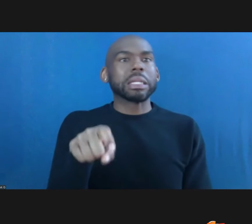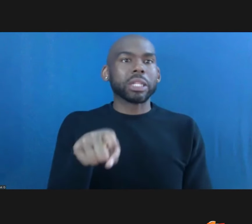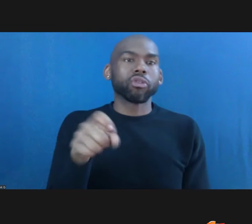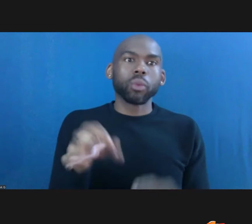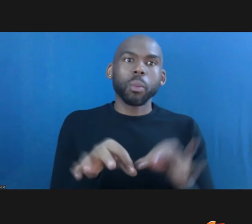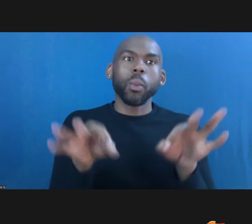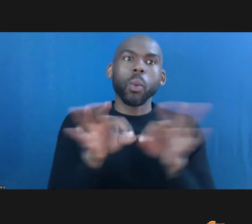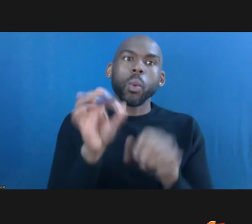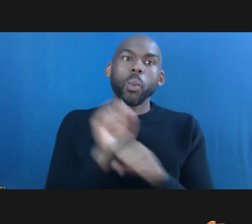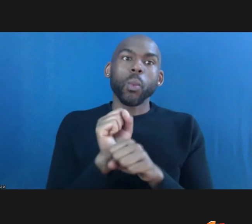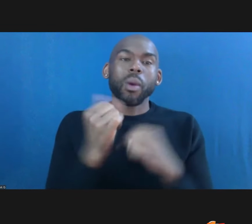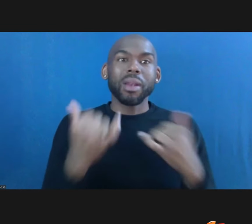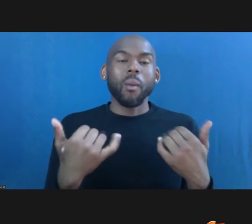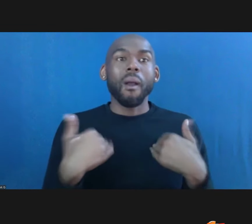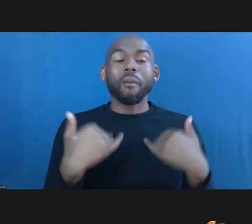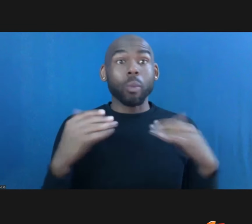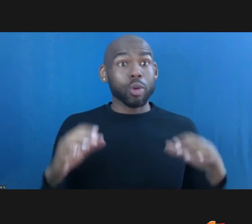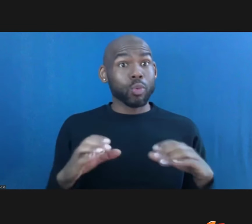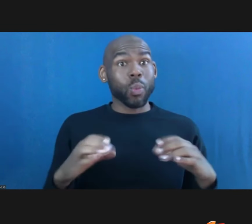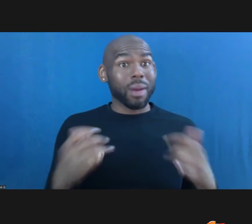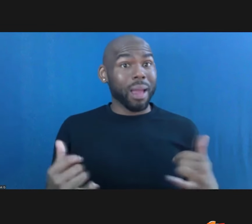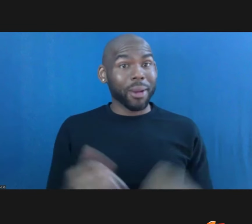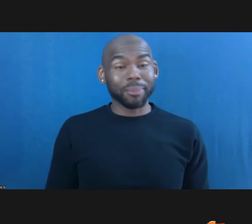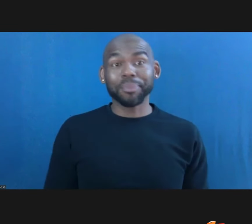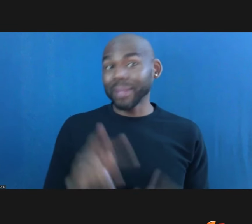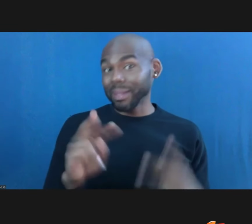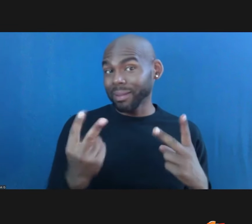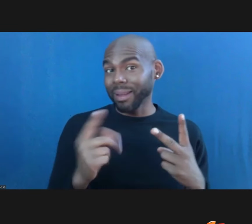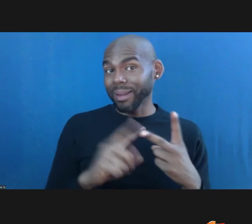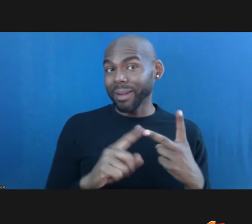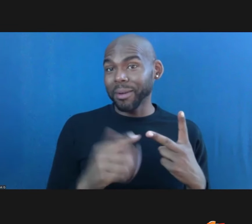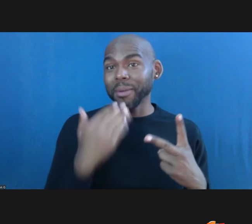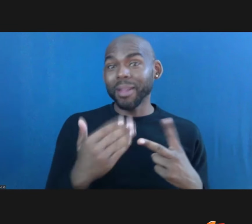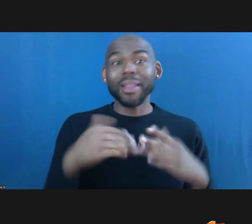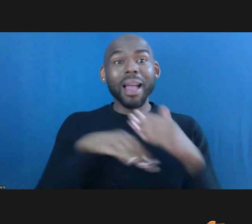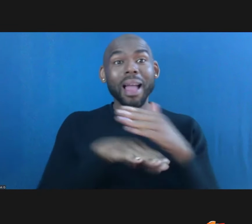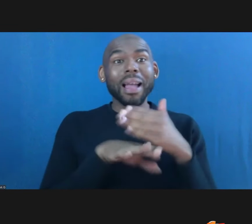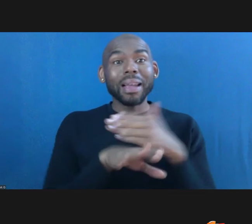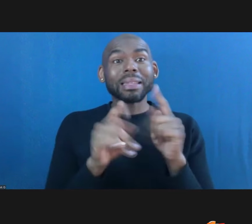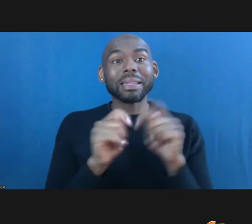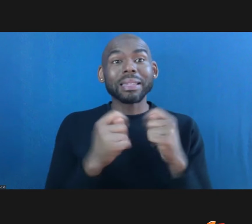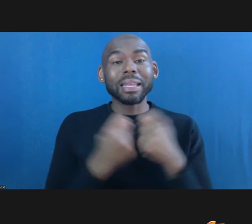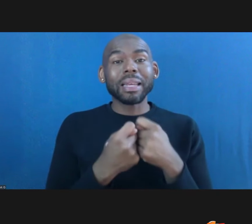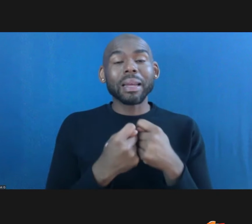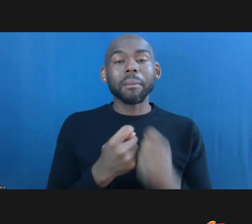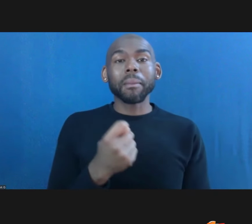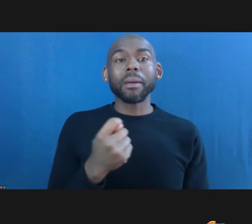have now and we're doing now. Secondly, I want to thank our access team, that interpret